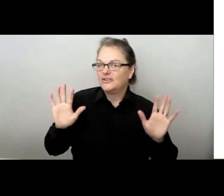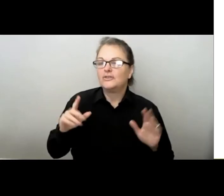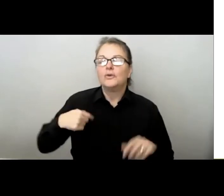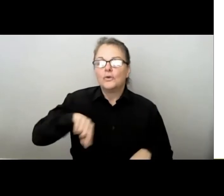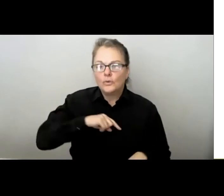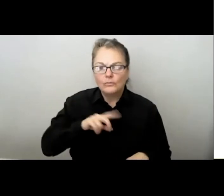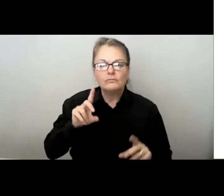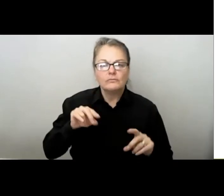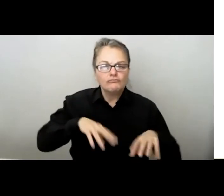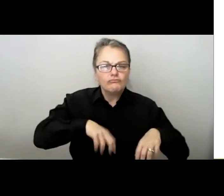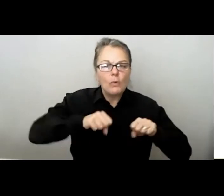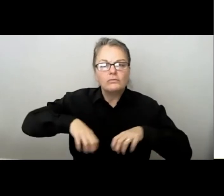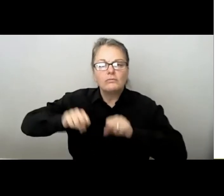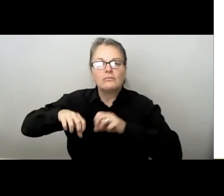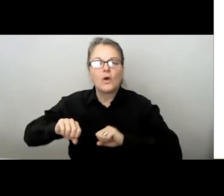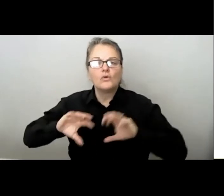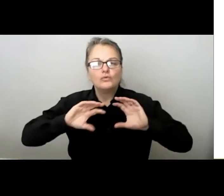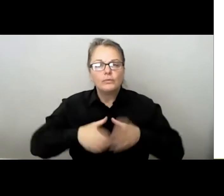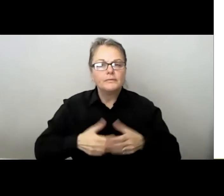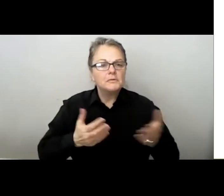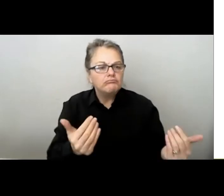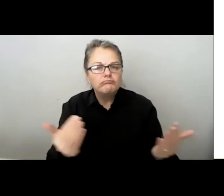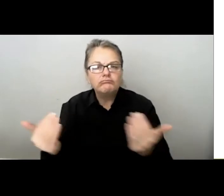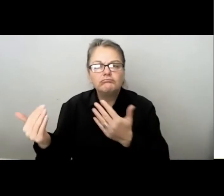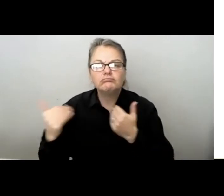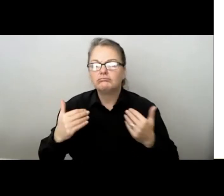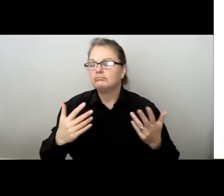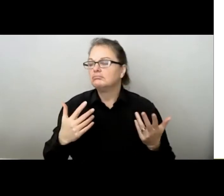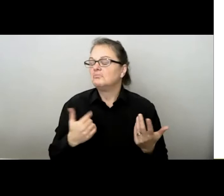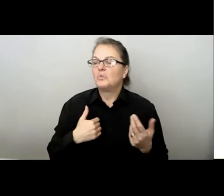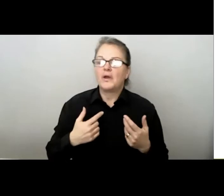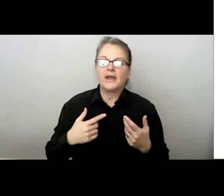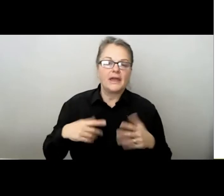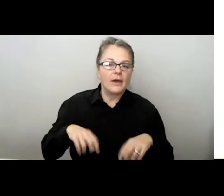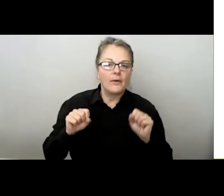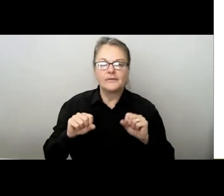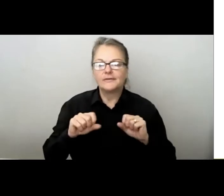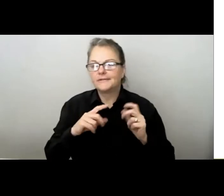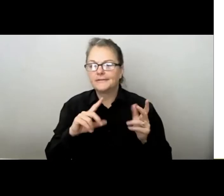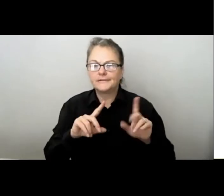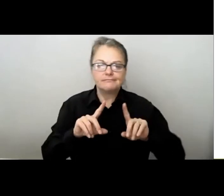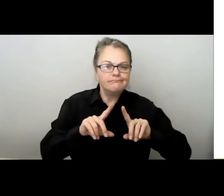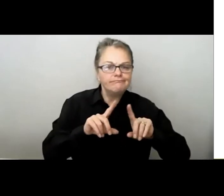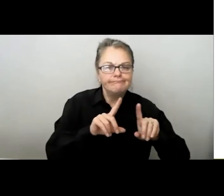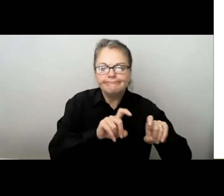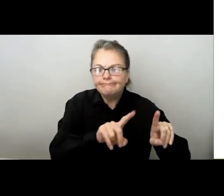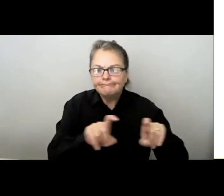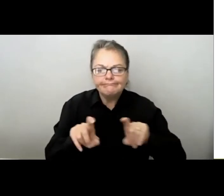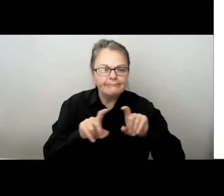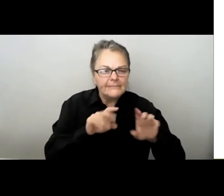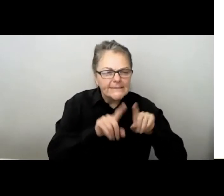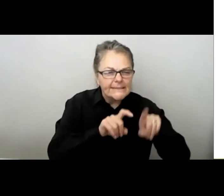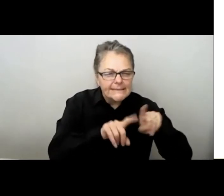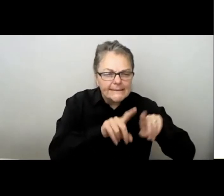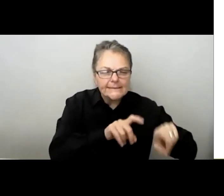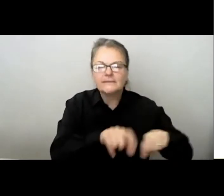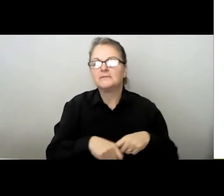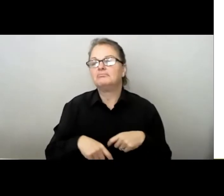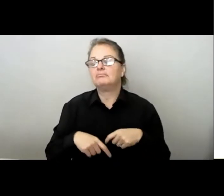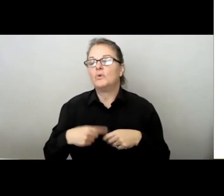KEY INFORMANT INTERVIEWS AND QUESTIONNAIRES. WHERE WE WANTED TO HEAR FROM WOMEN WITH DISABILITIES AND